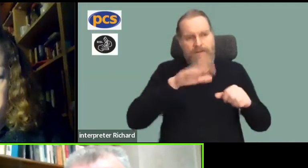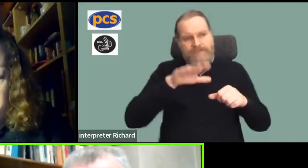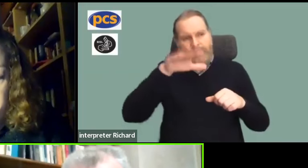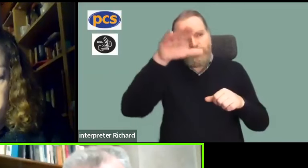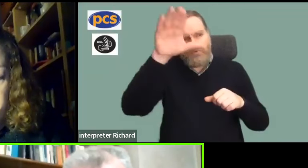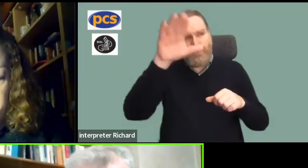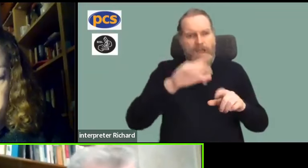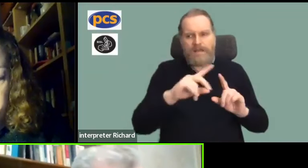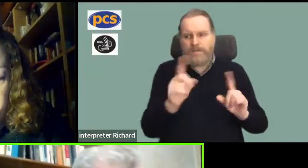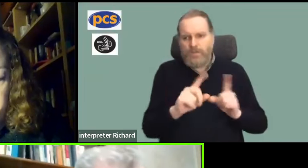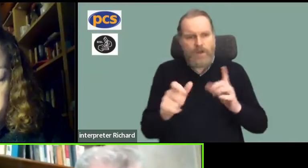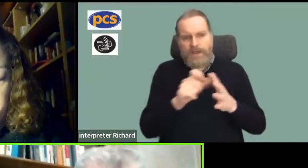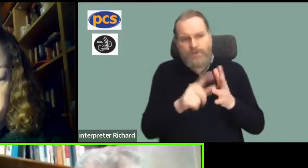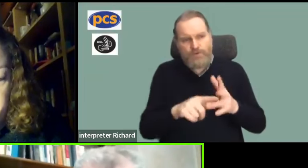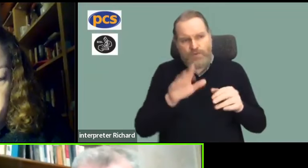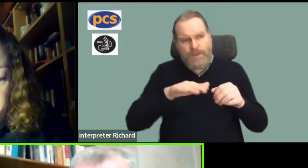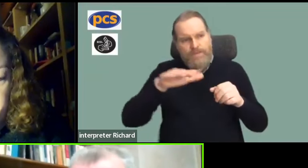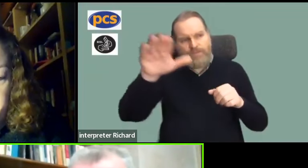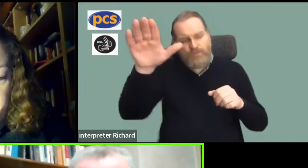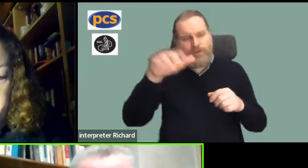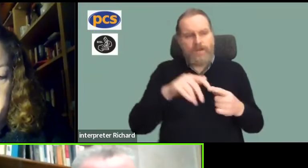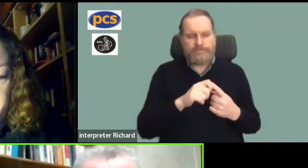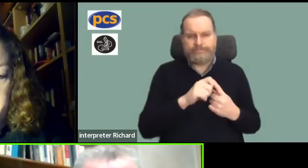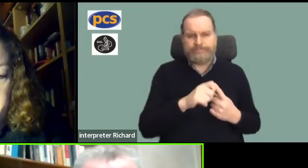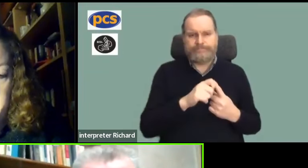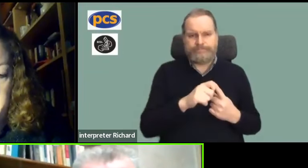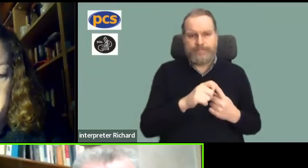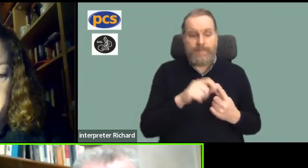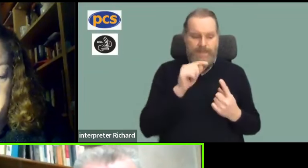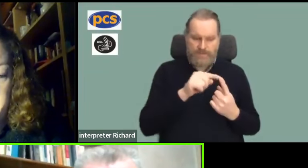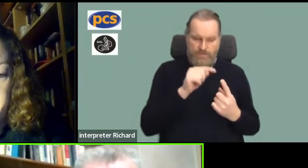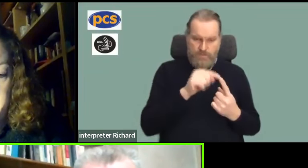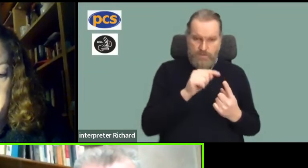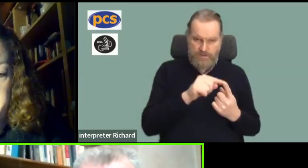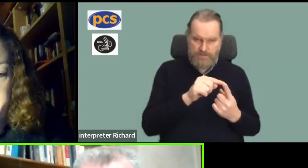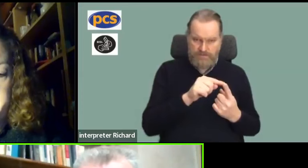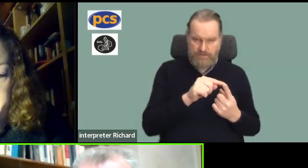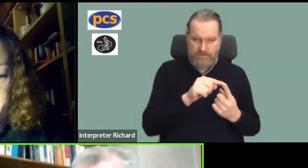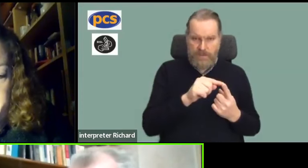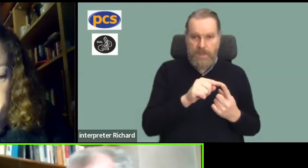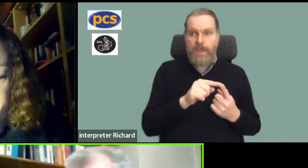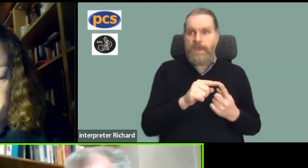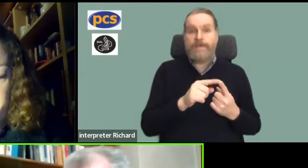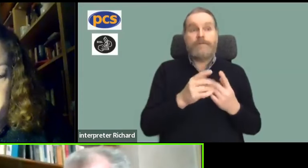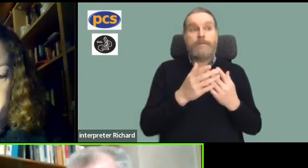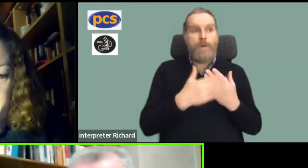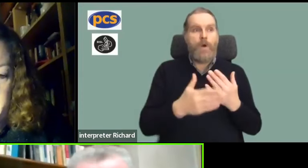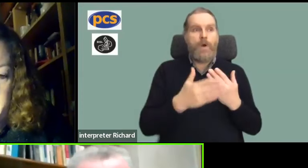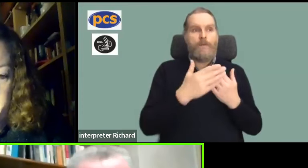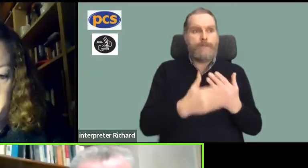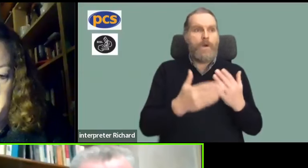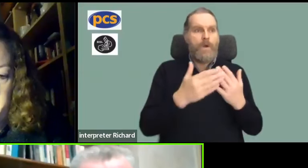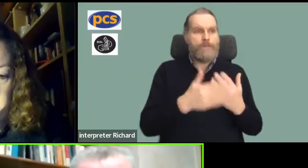to have then had to consider what further action could be called in successive in successive months. So there's always a dilemma that